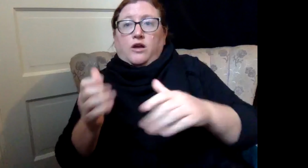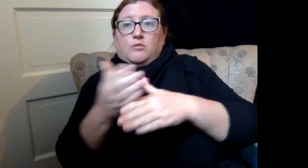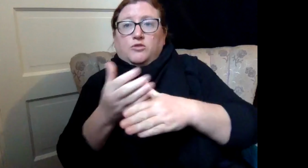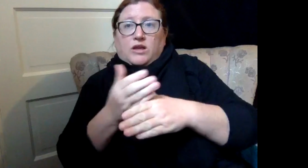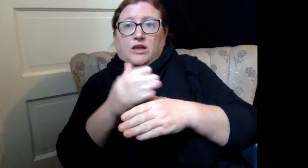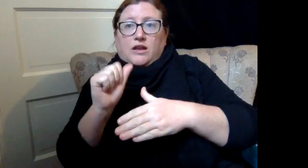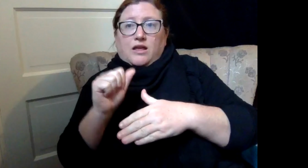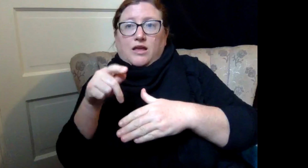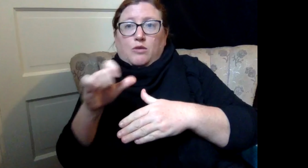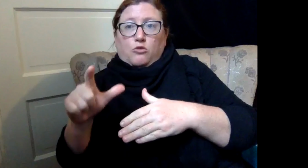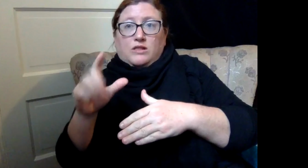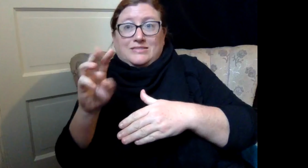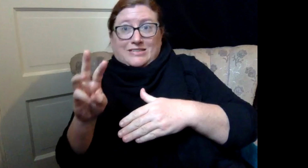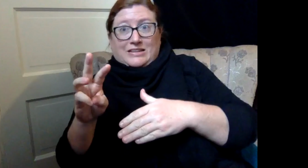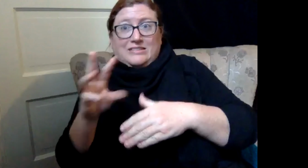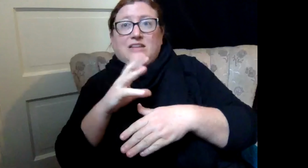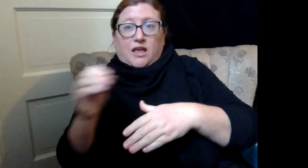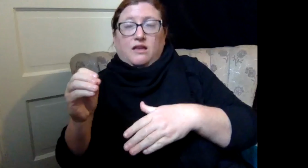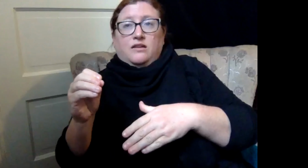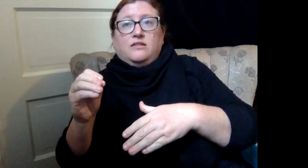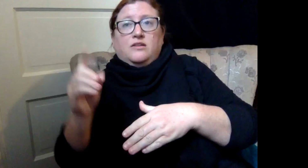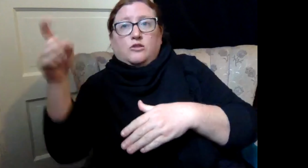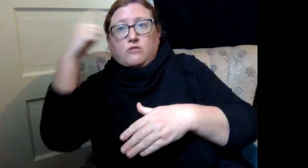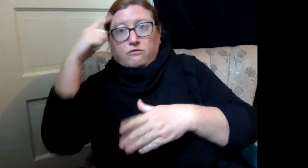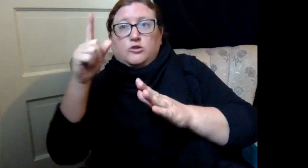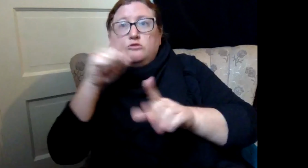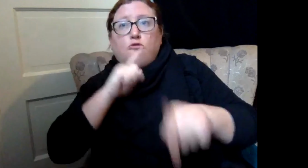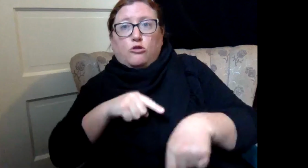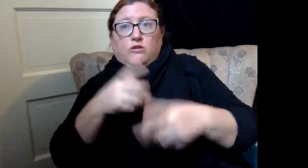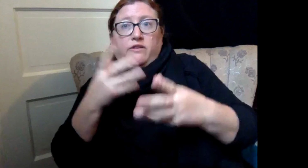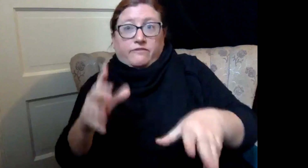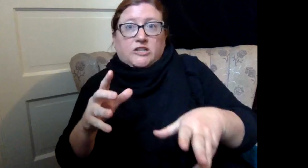to,